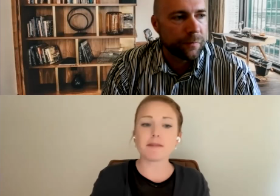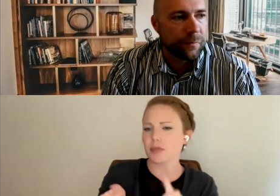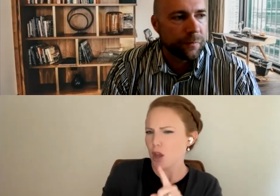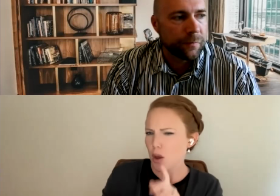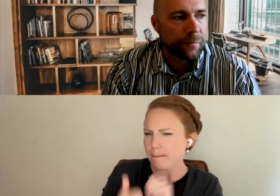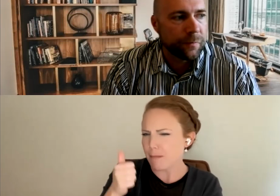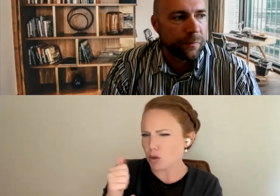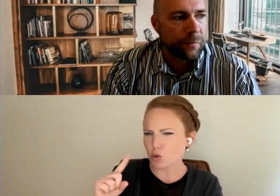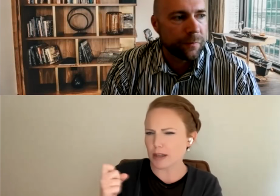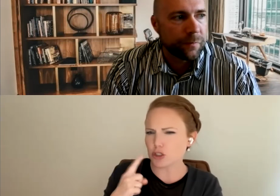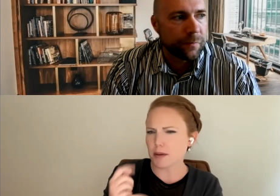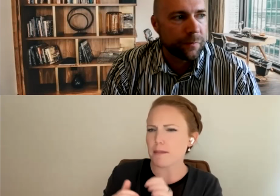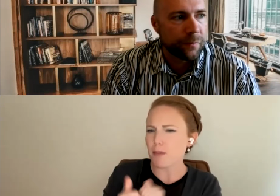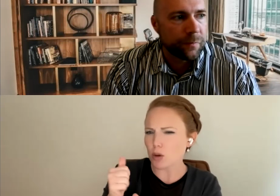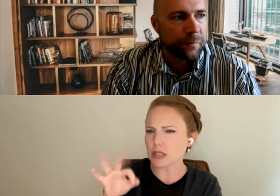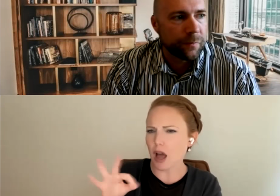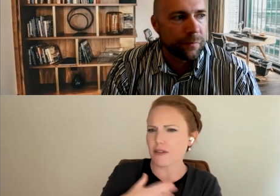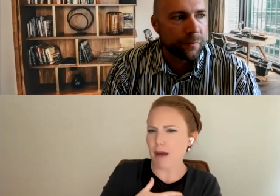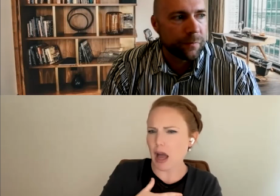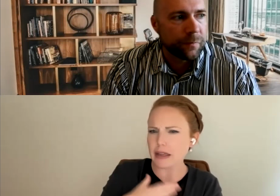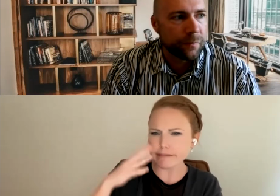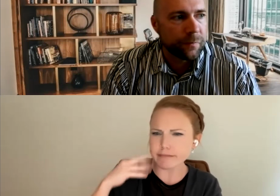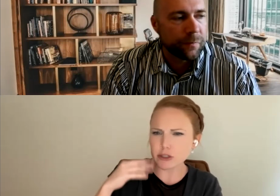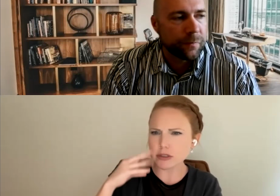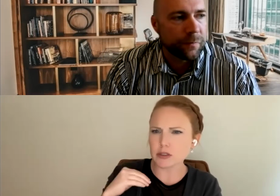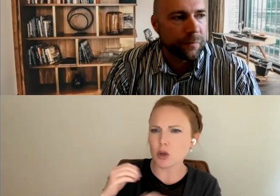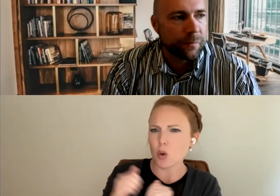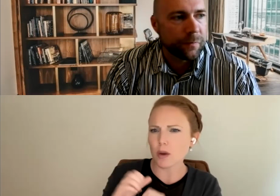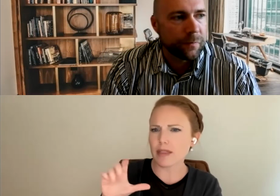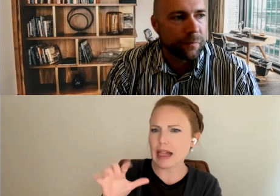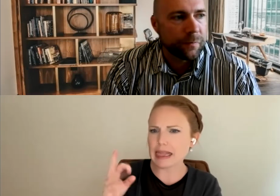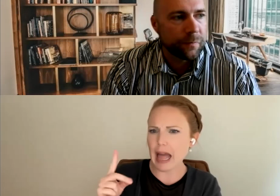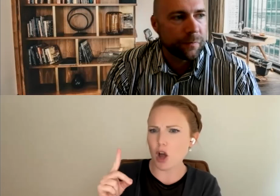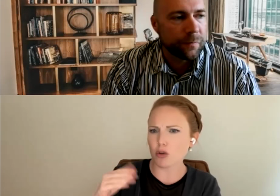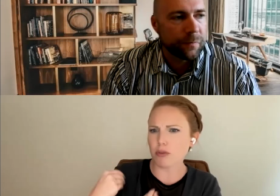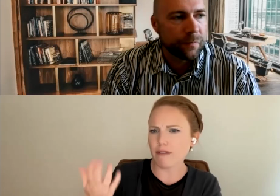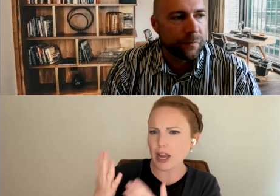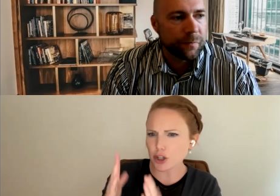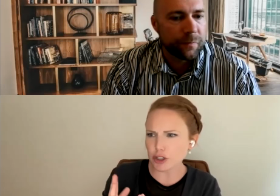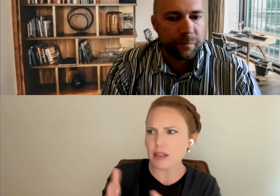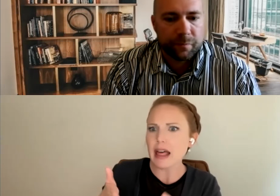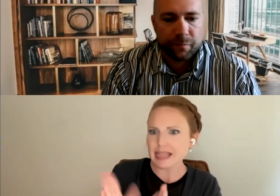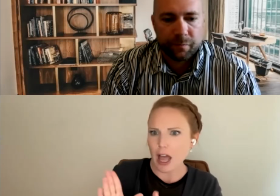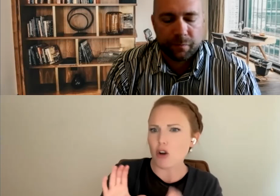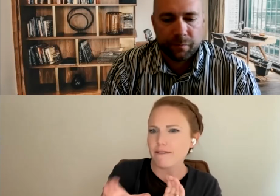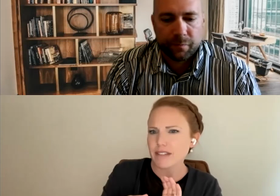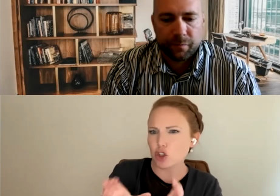Patrick says, most of my dealings with cloud providers that allow configuration but limited